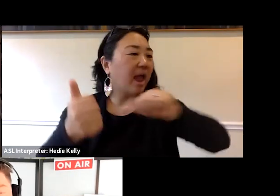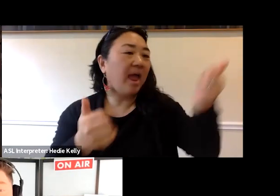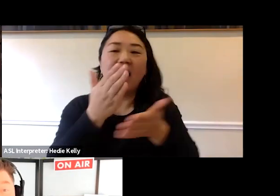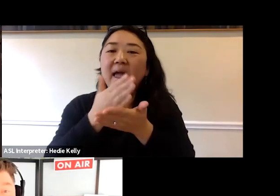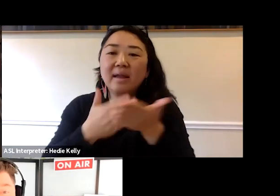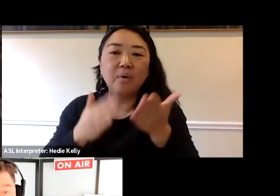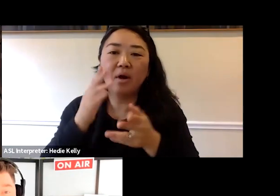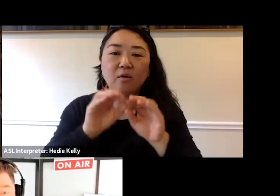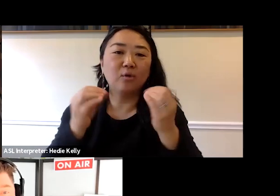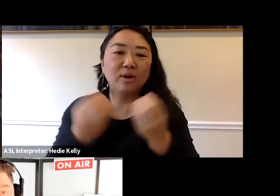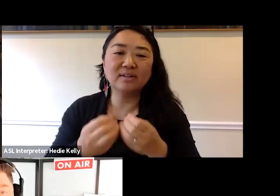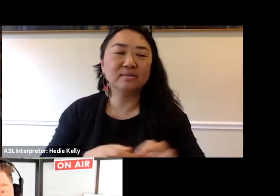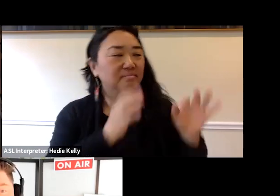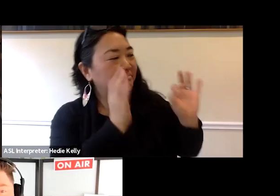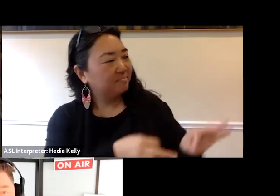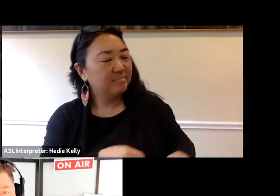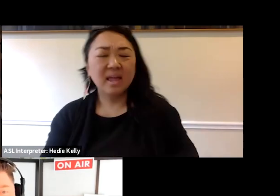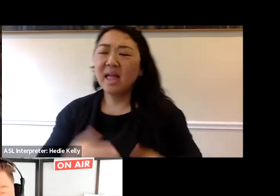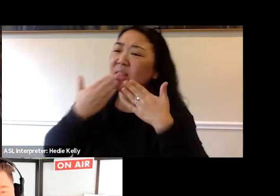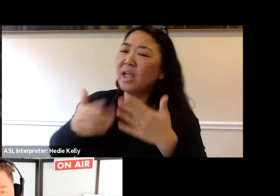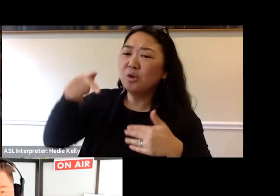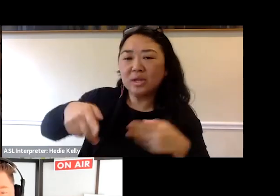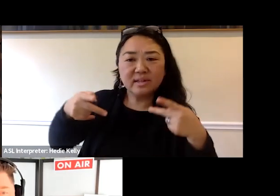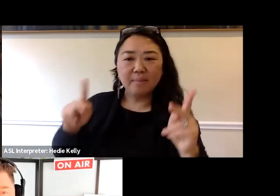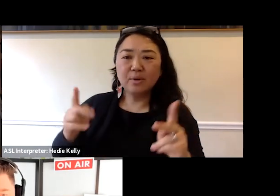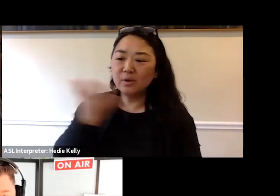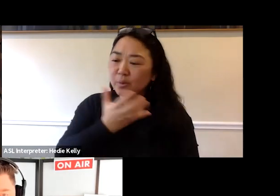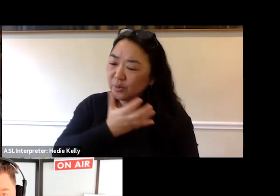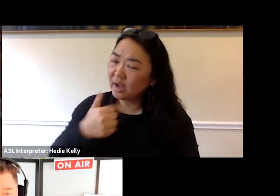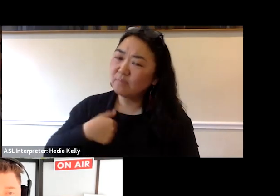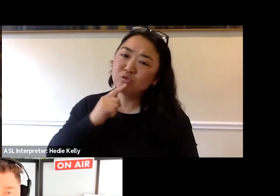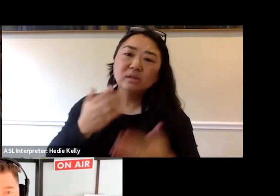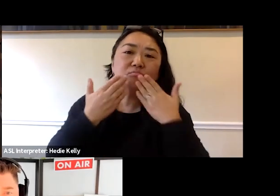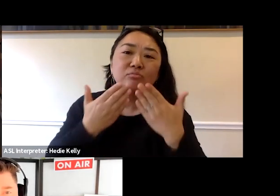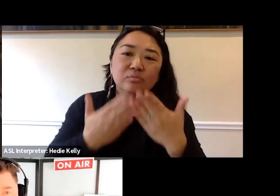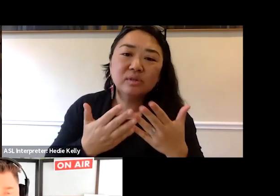Well, thank you for this opportunity, Katie. We really are so appreciative. I'd love to bring back,